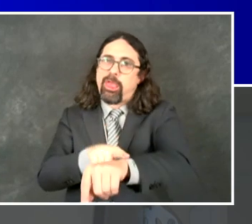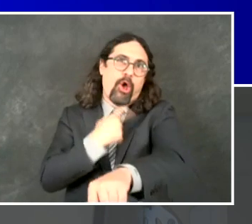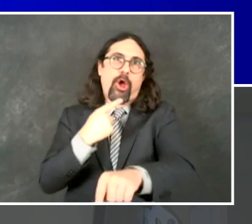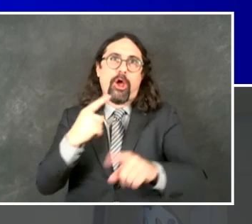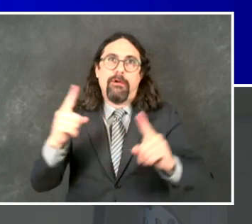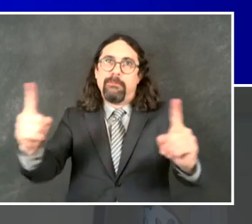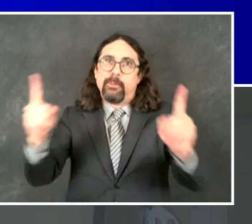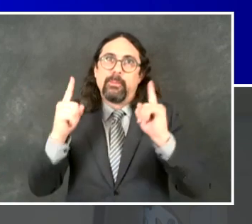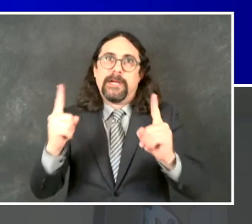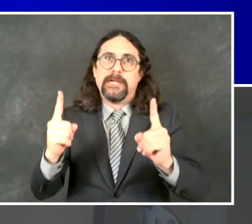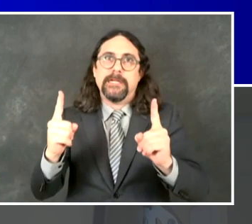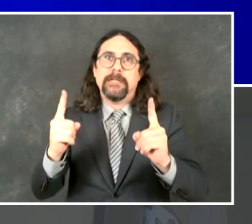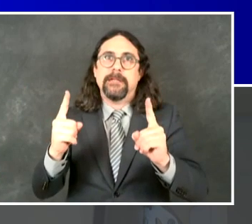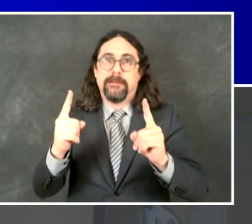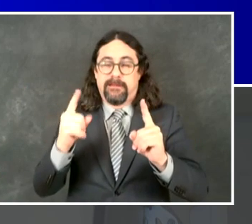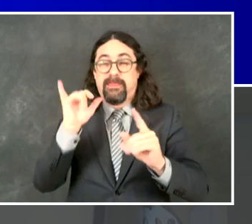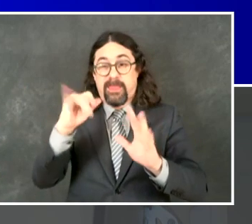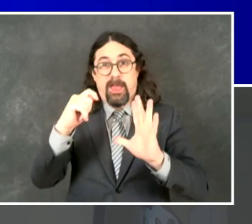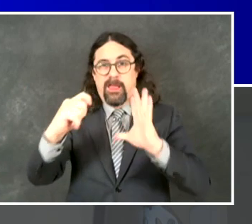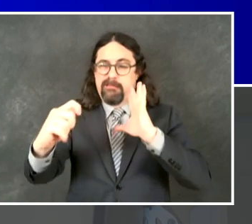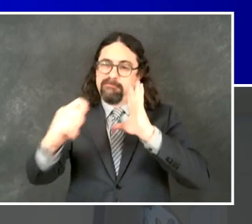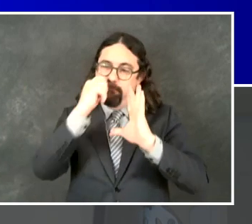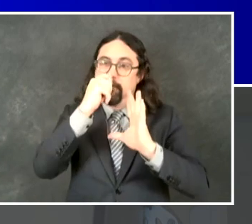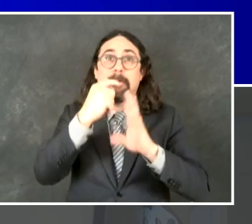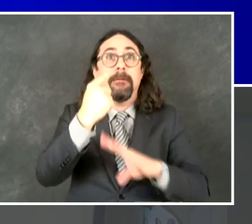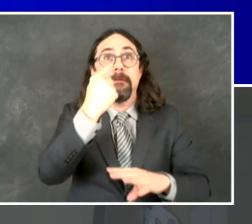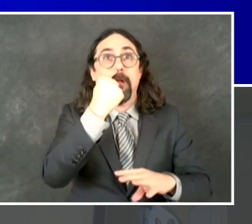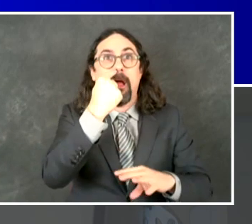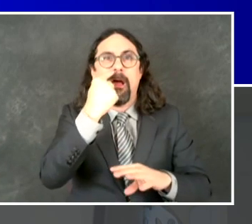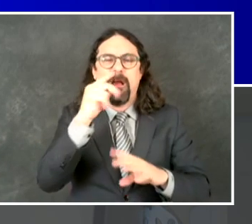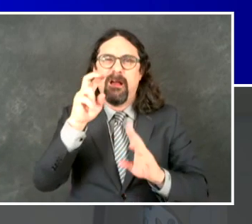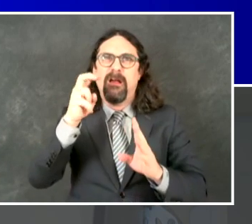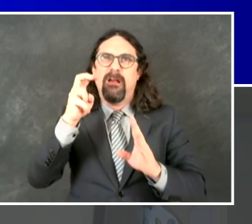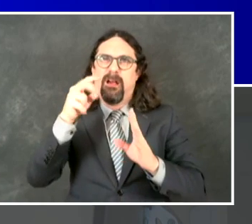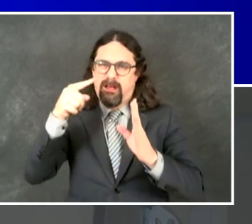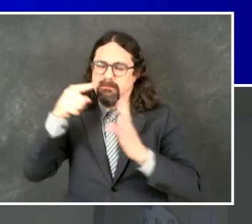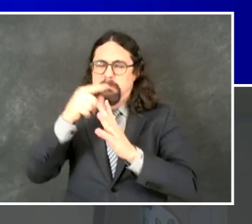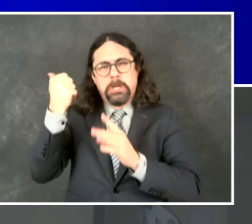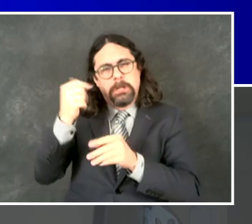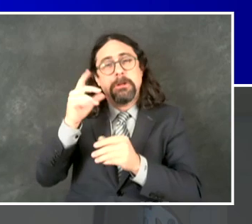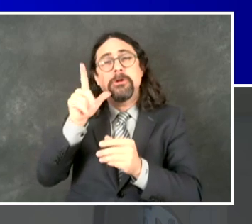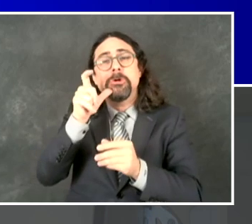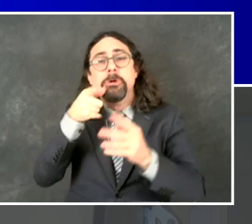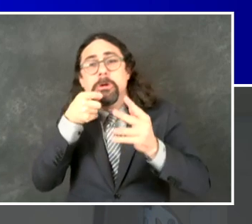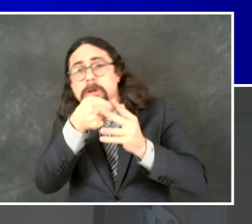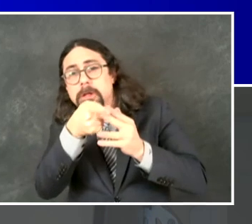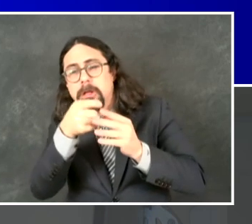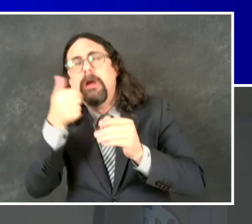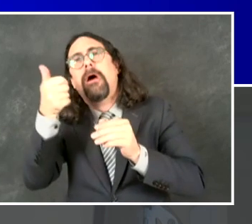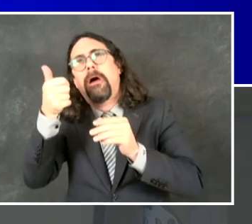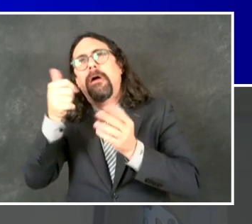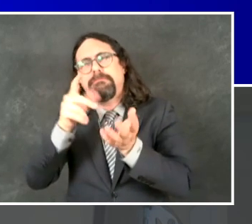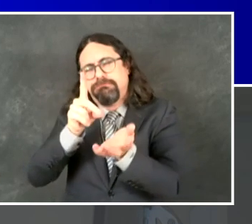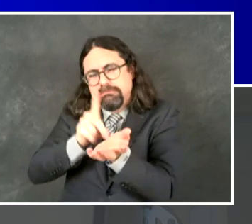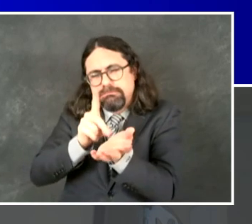A CERTAIN WAY, KEPT IN A CERTAIN ENVIRONMENT TO BE SENT ON TO THE LAB. THIS WAS A MORE